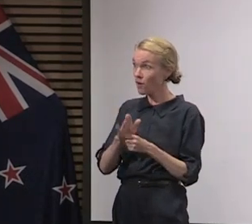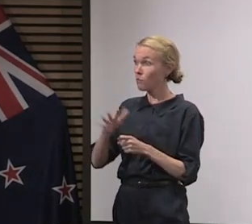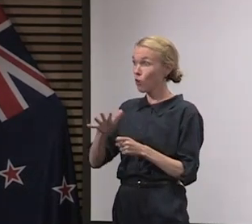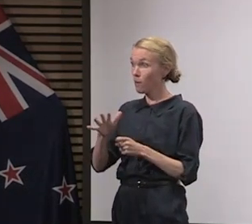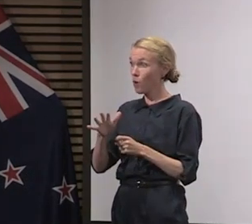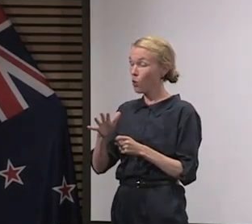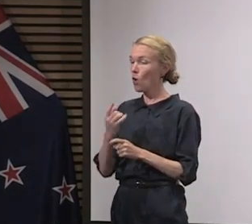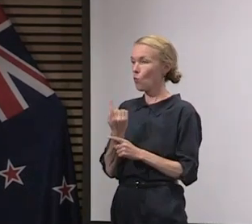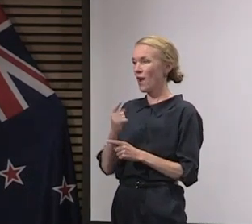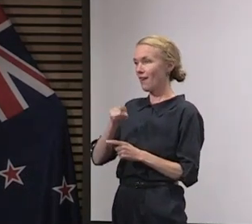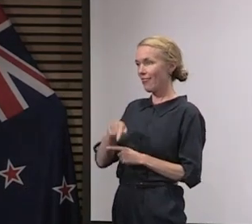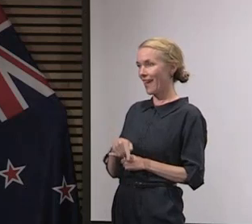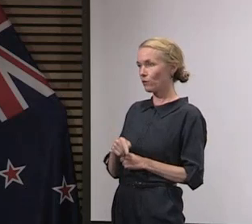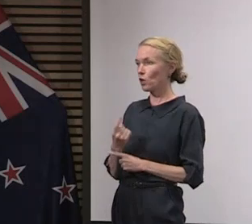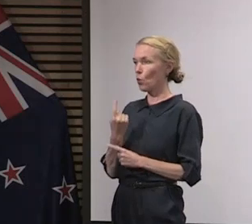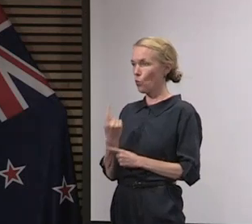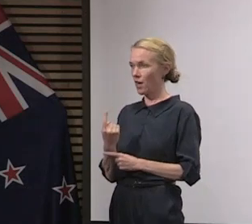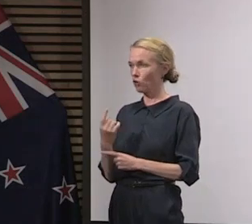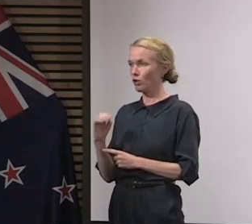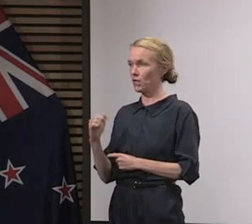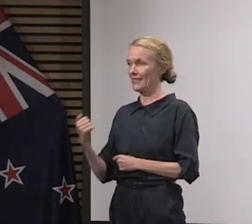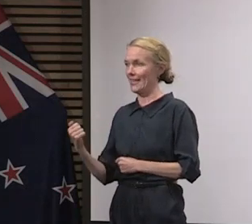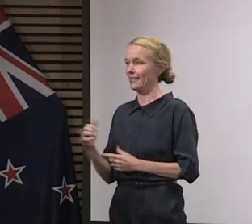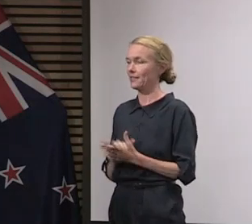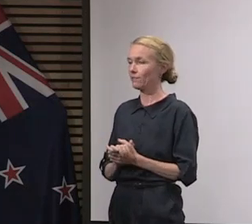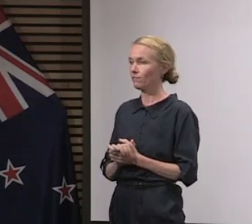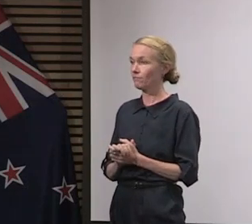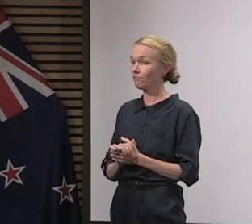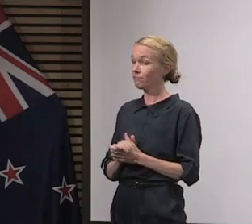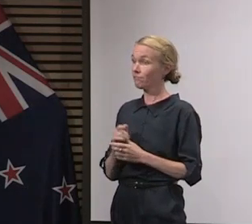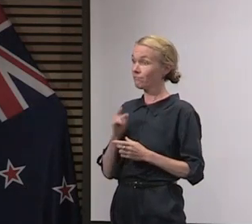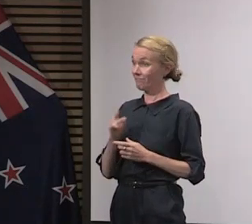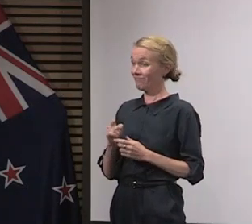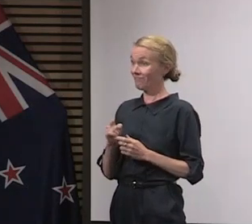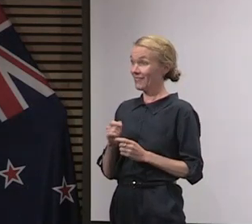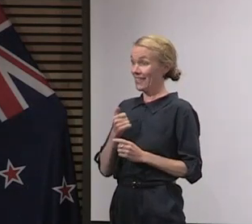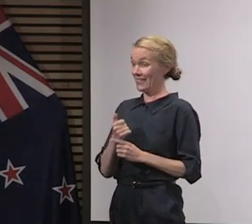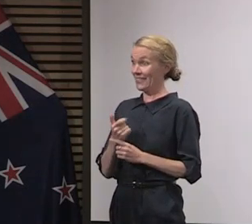combined total of confirmed